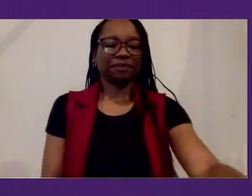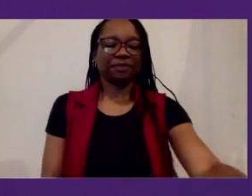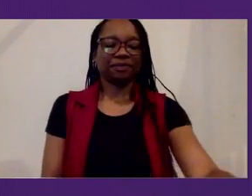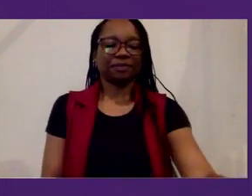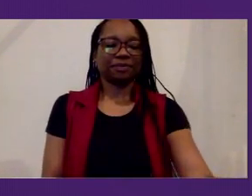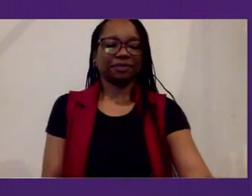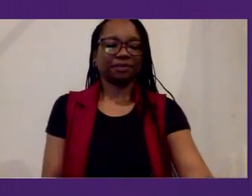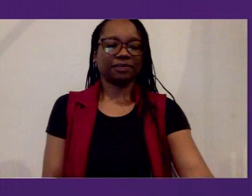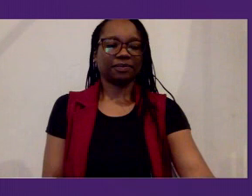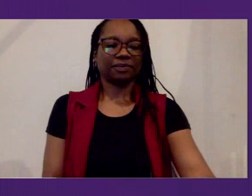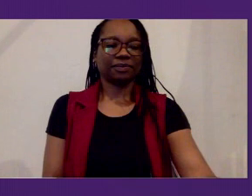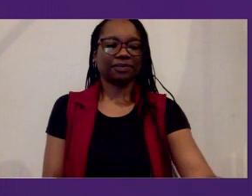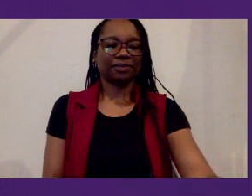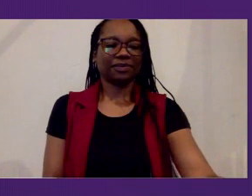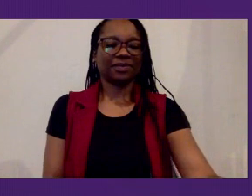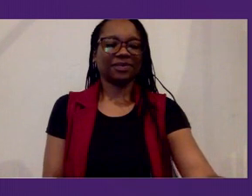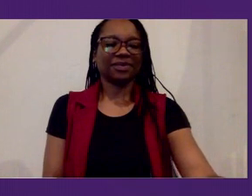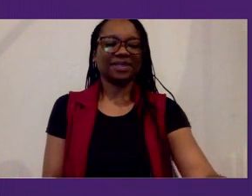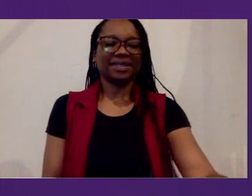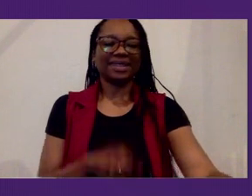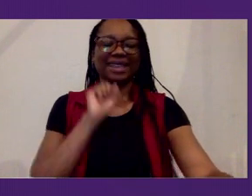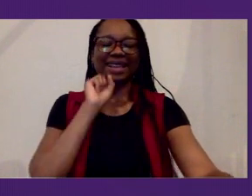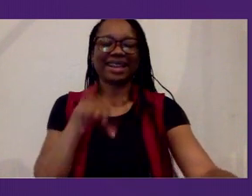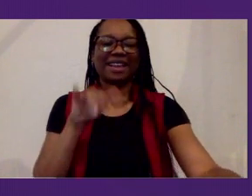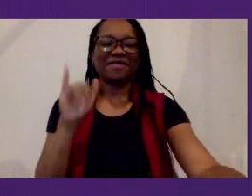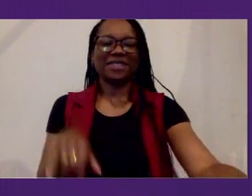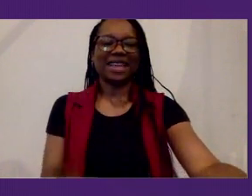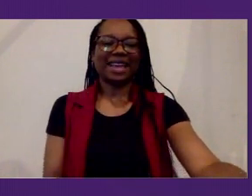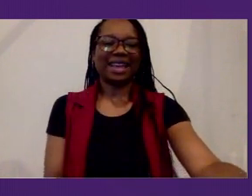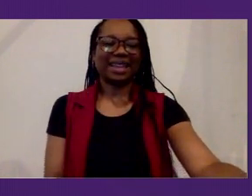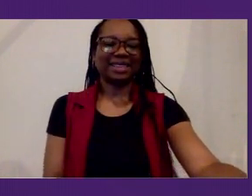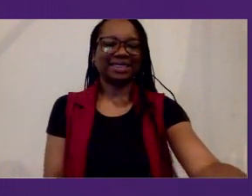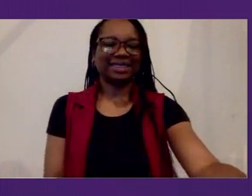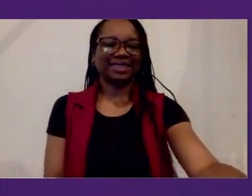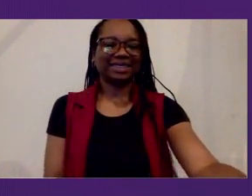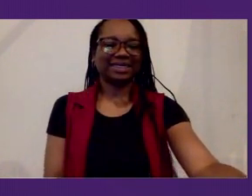Oh, I love it. Some of you are listing your